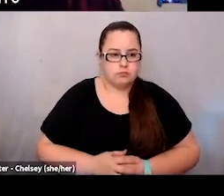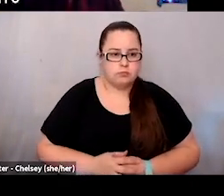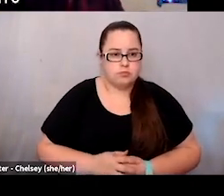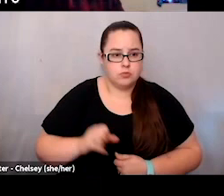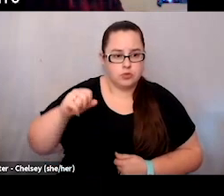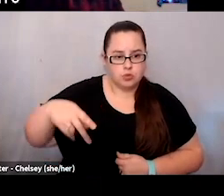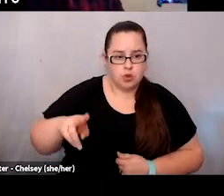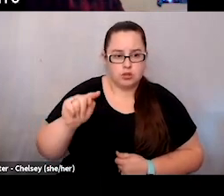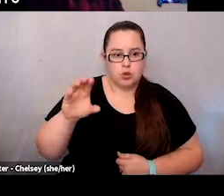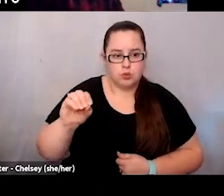Resilient.